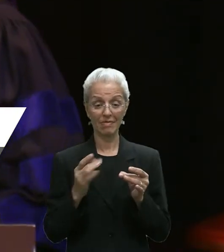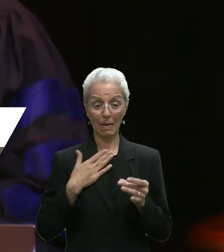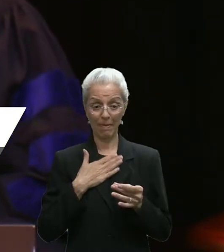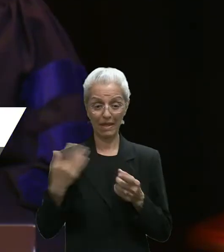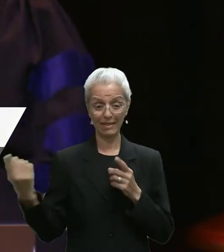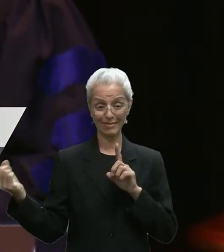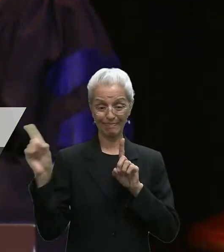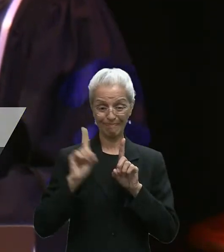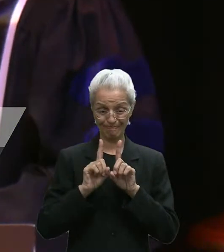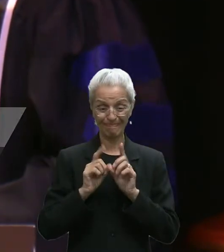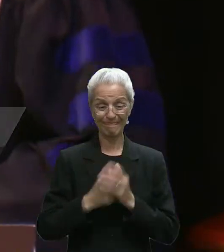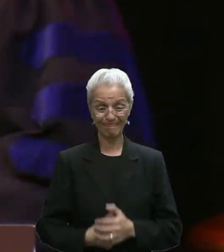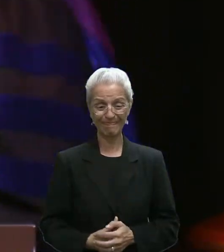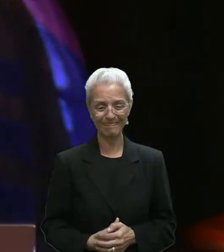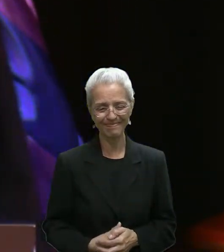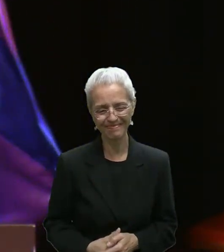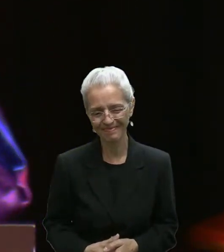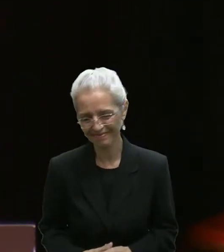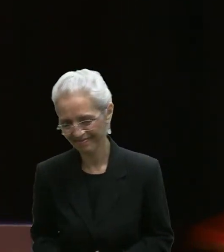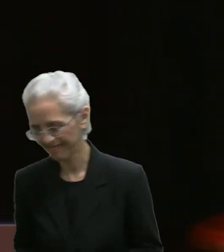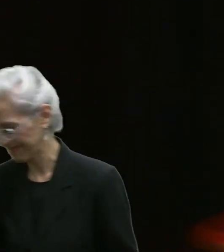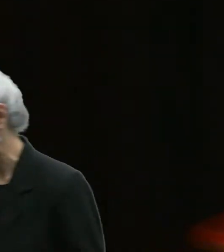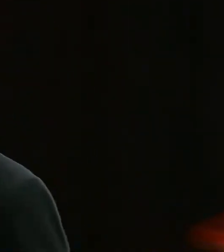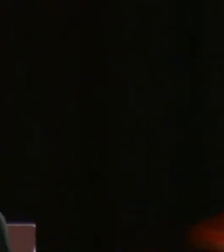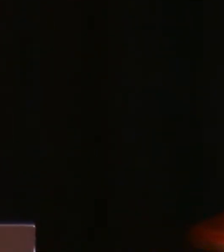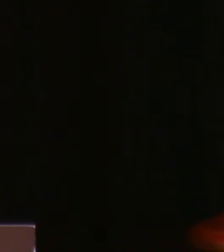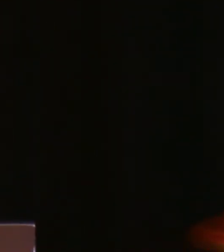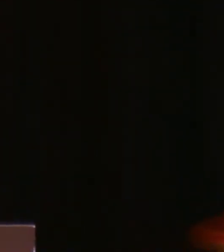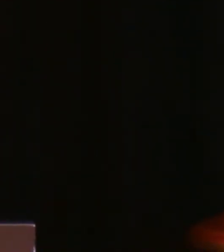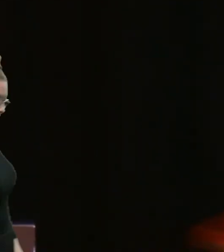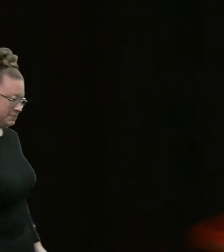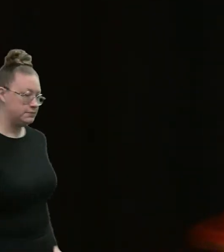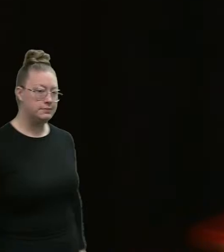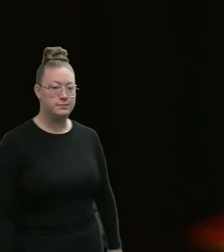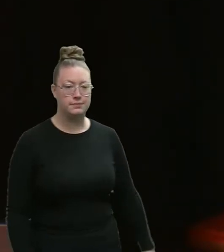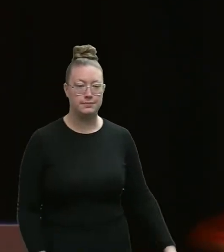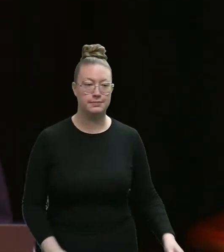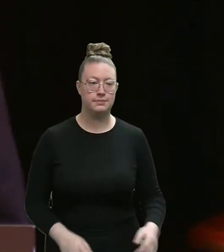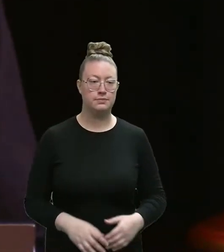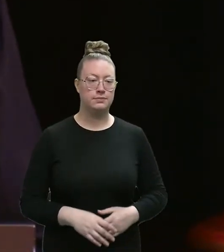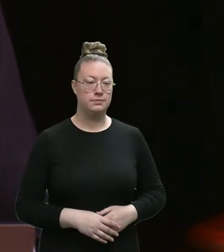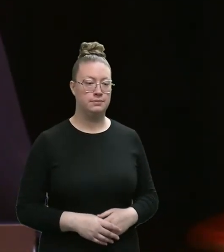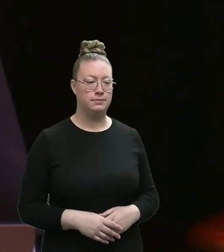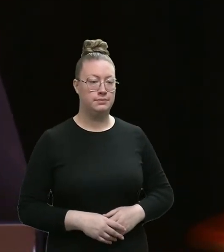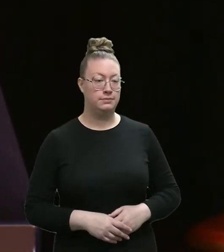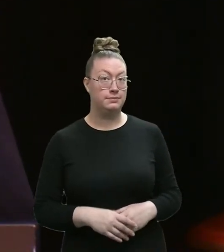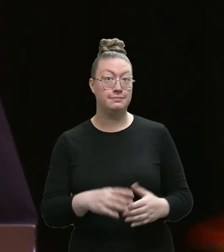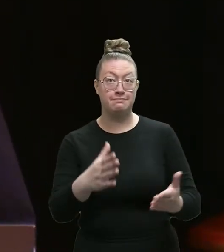split between morning and afternoon ceremonies.